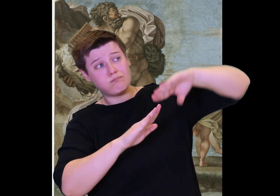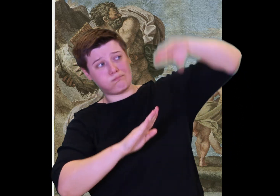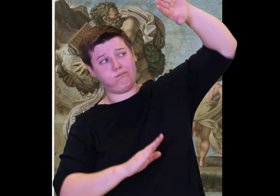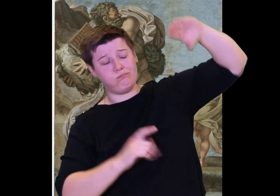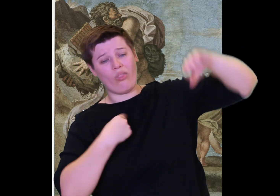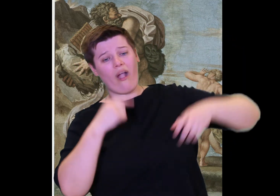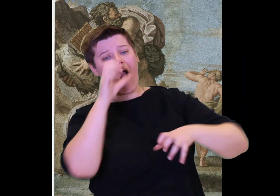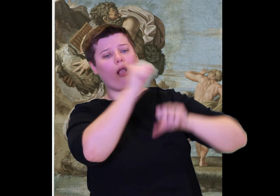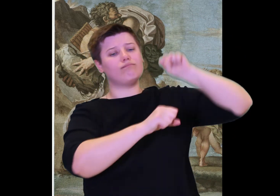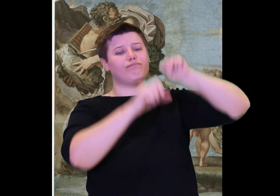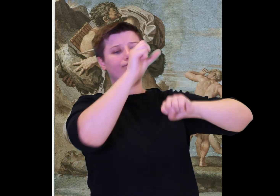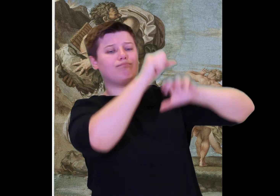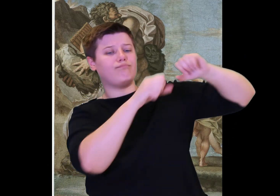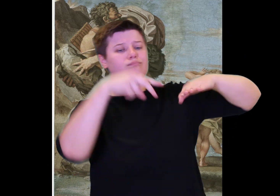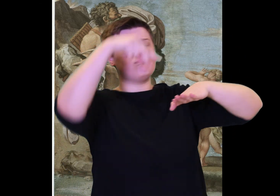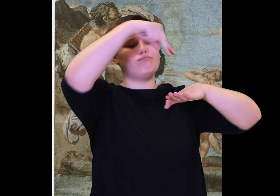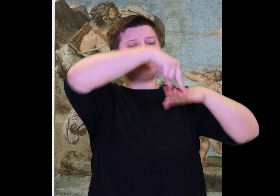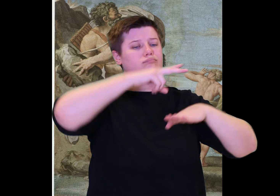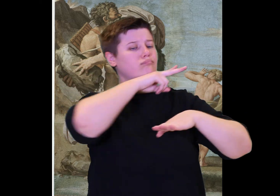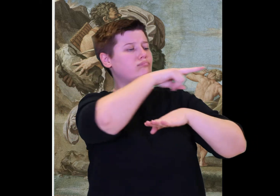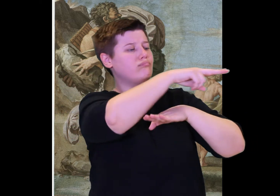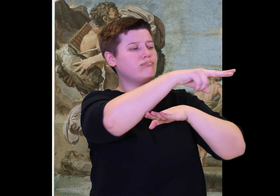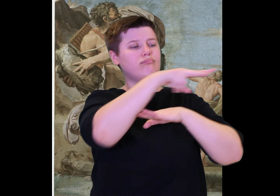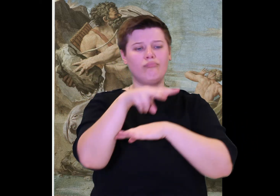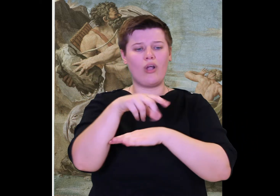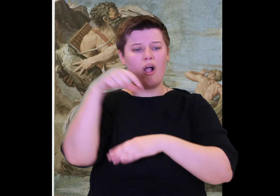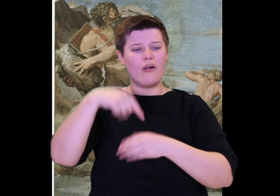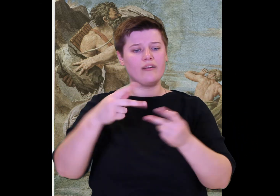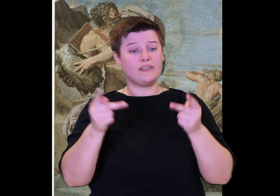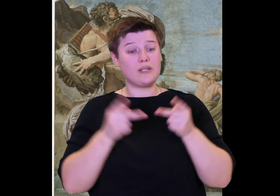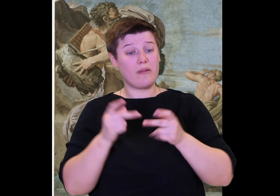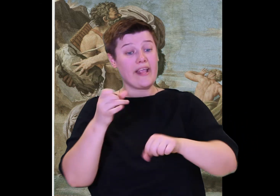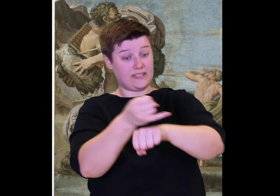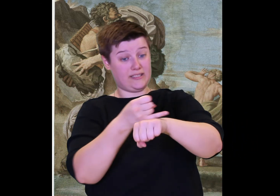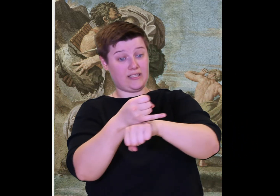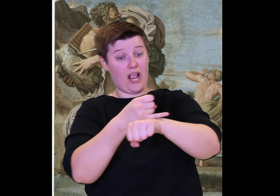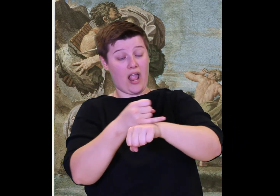lives, nor dawn, nor where the sun that shines upon the world goes underneath